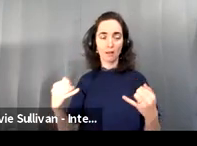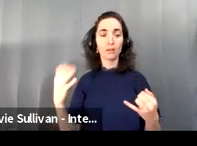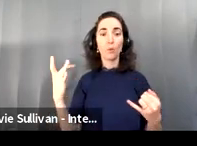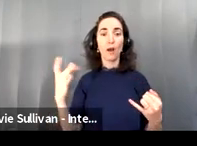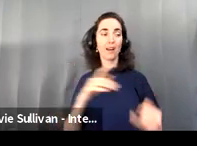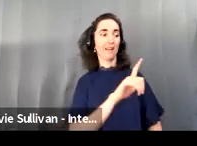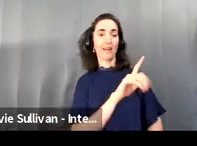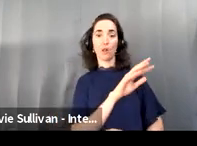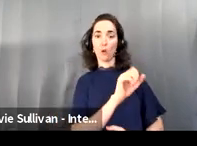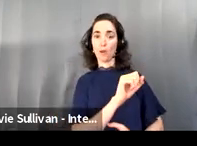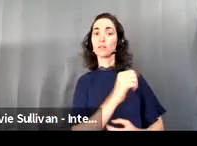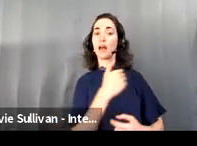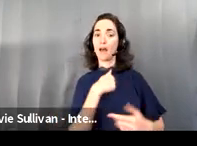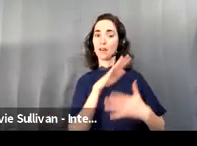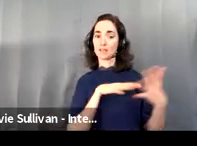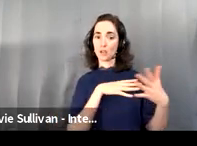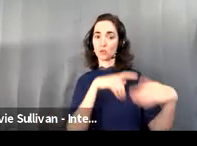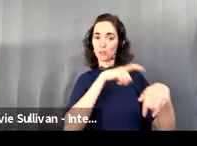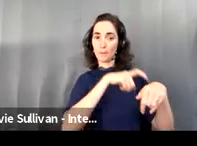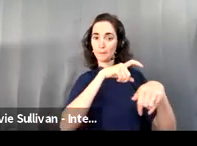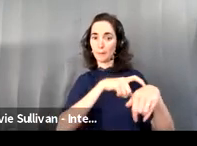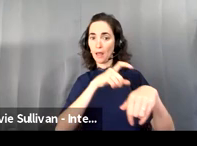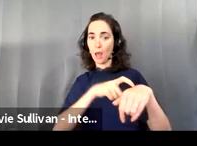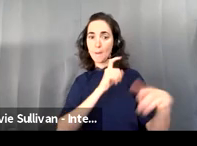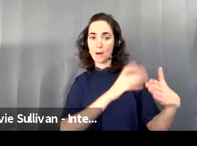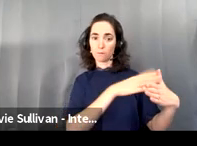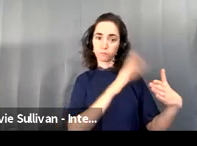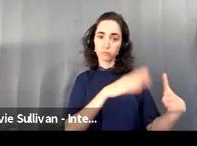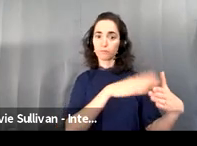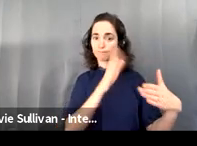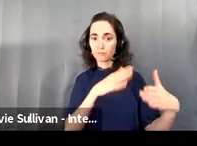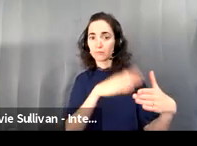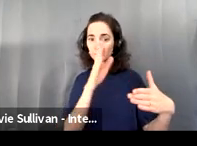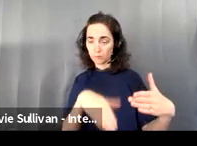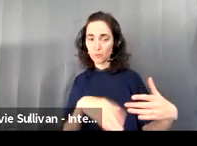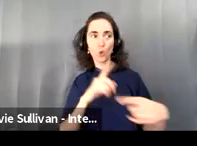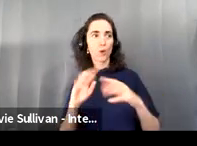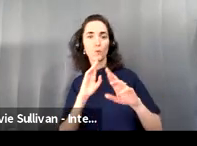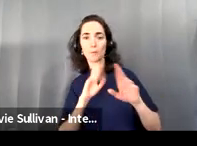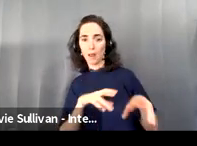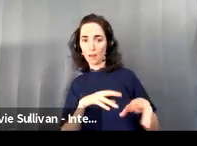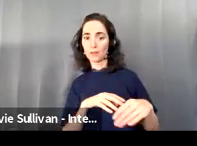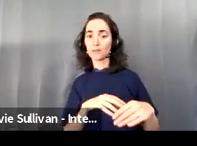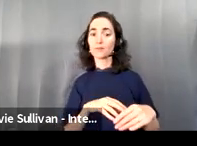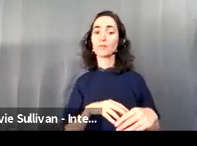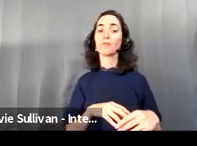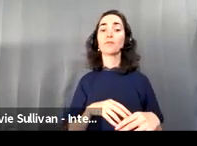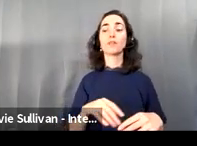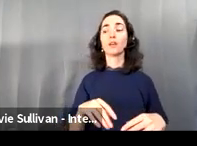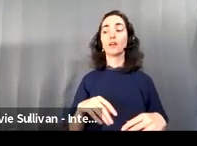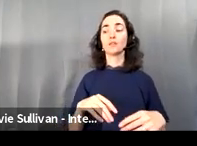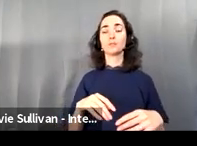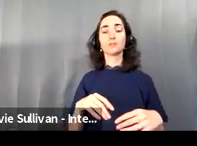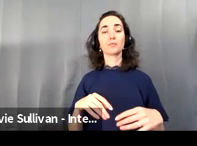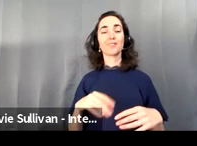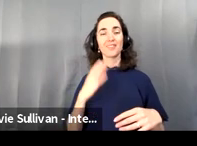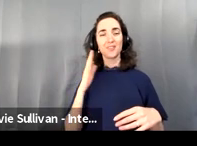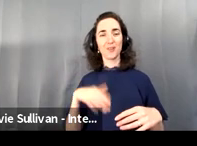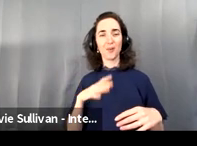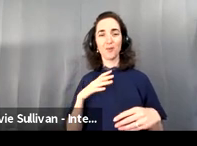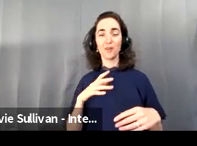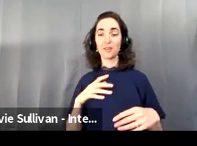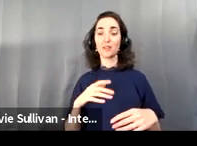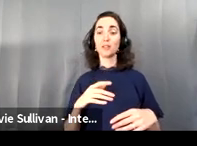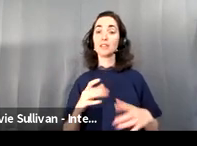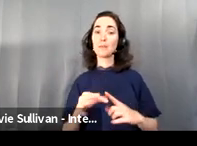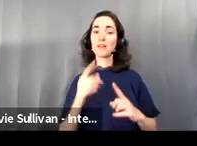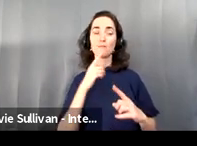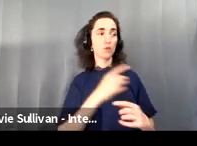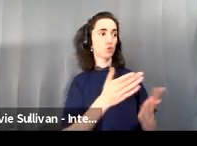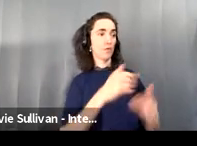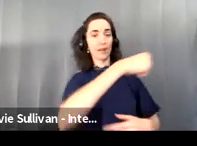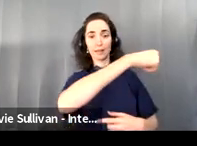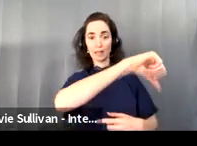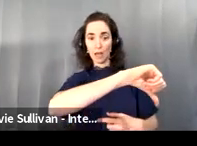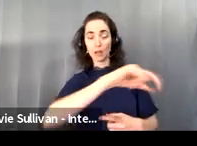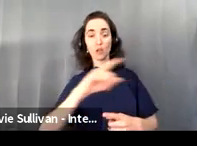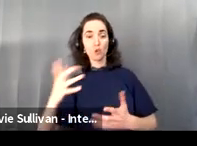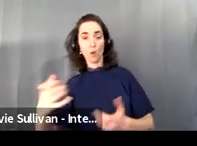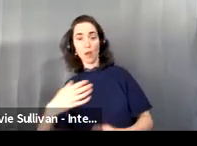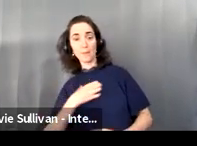They do have deadlines and ordered a lot of times to reply, especially when you're talking about doing an appeal for a denial of service.